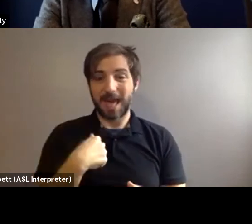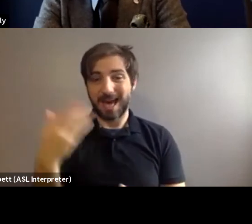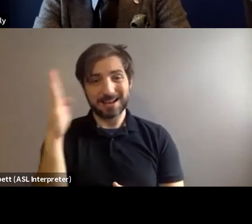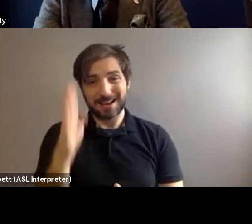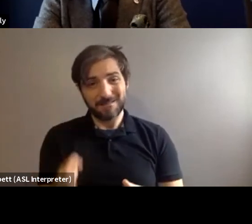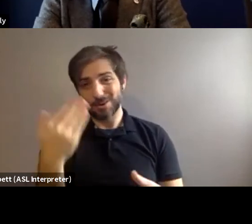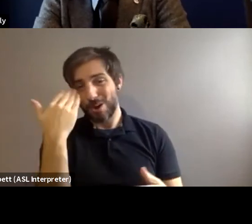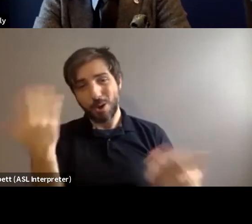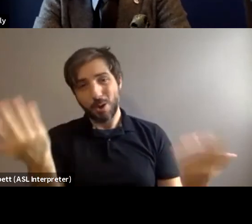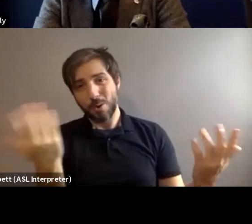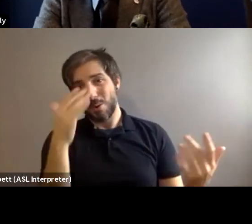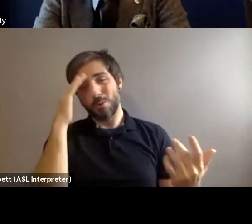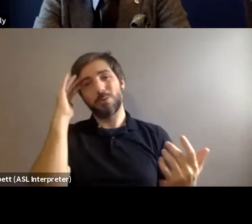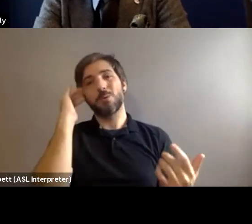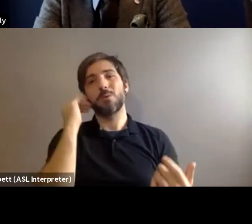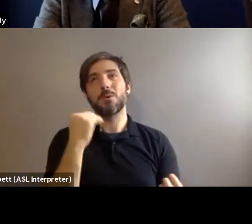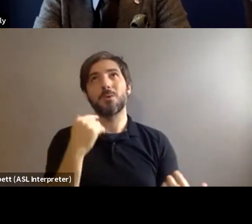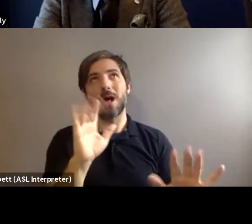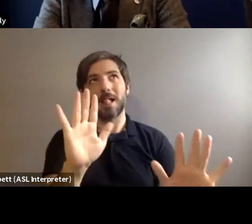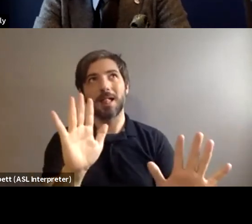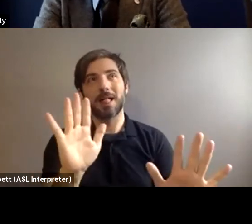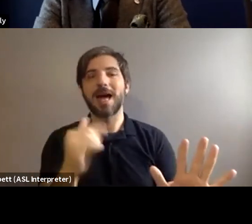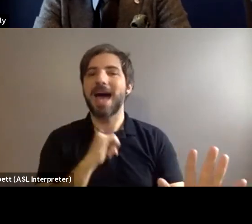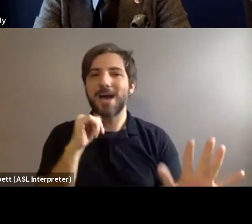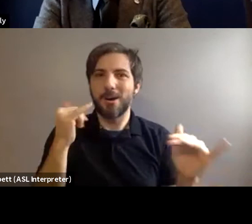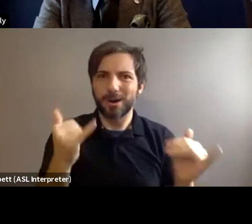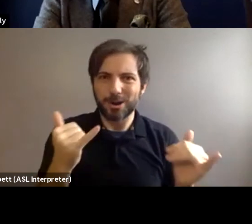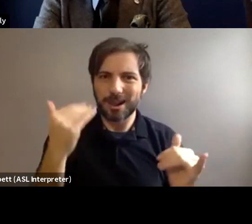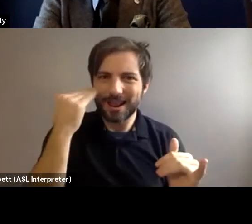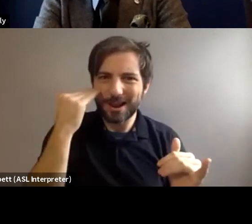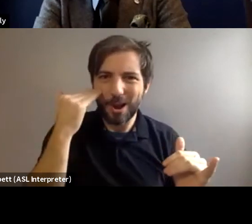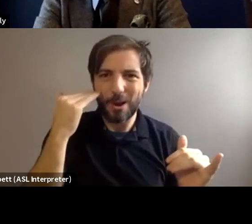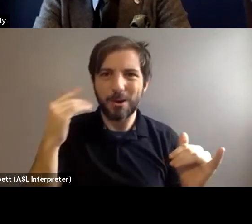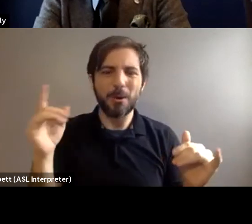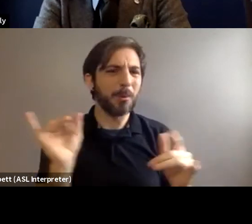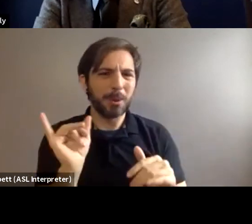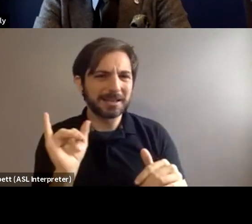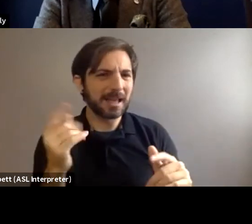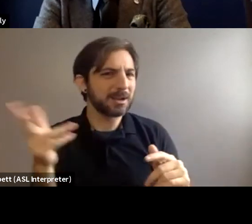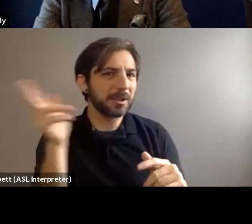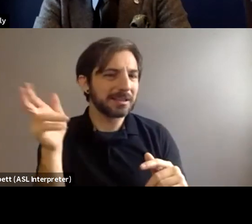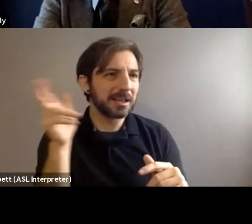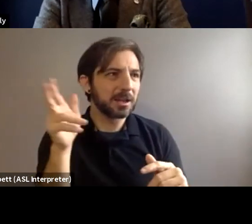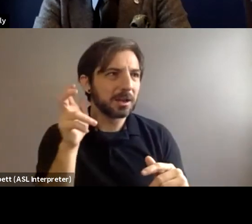i will not currently know what it's like to be listening to audio description as a person